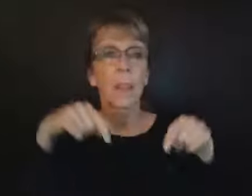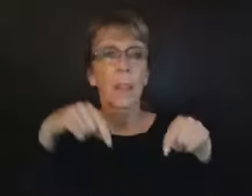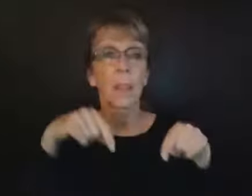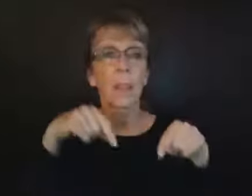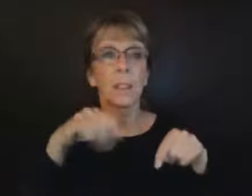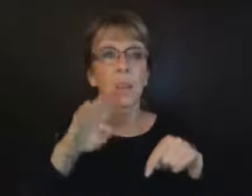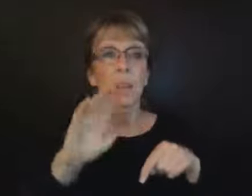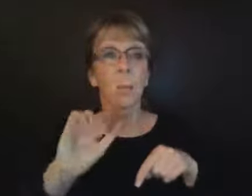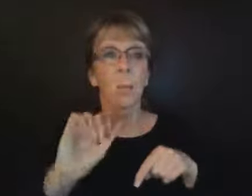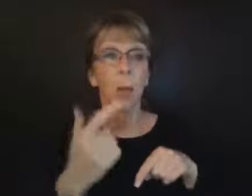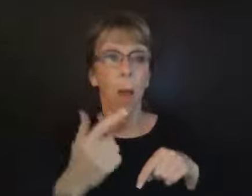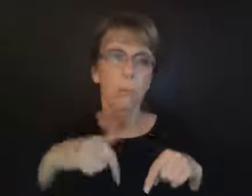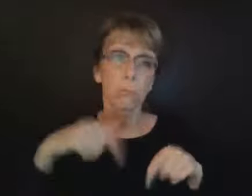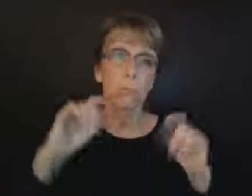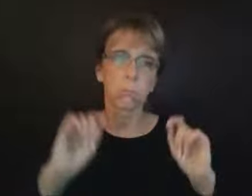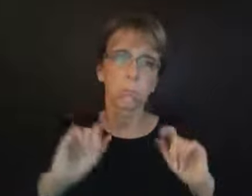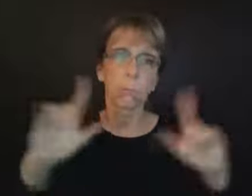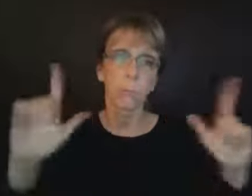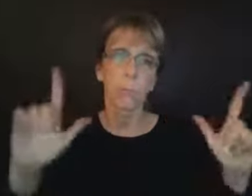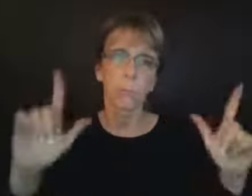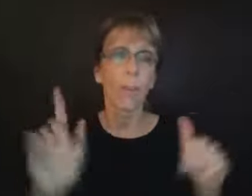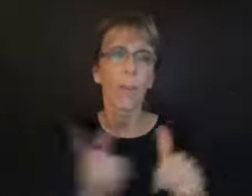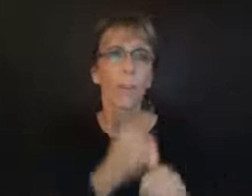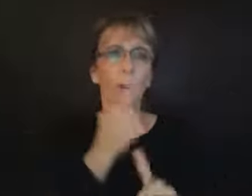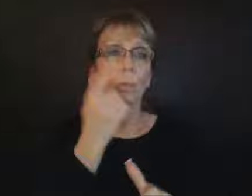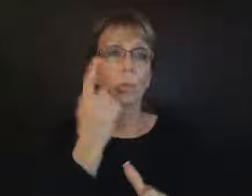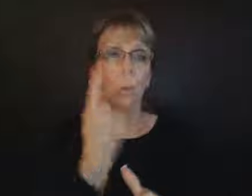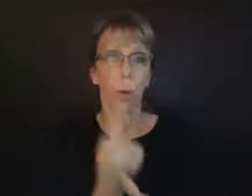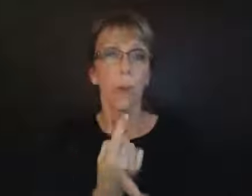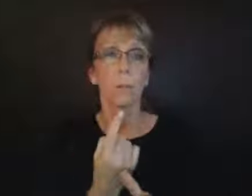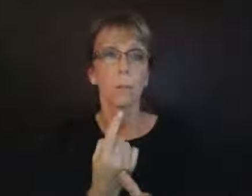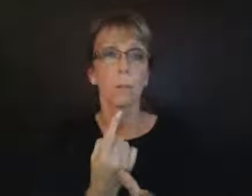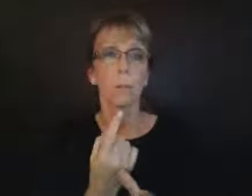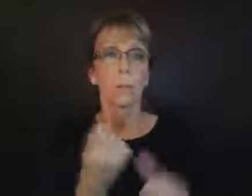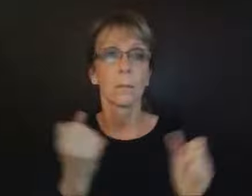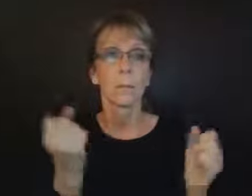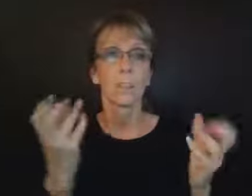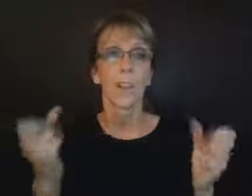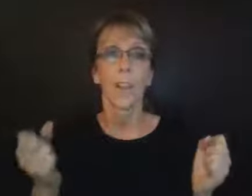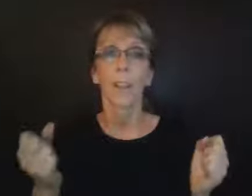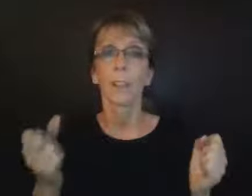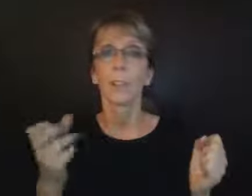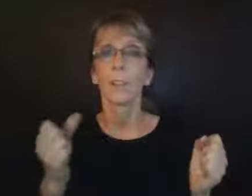This blog/vlog is our first one in sign.